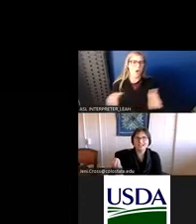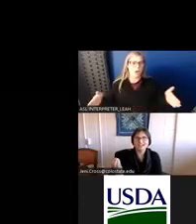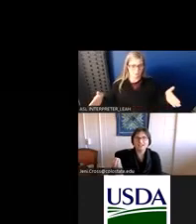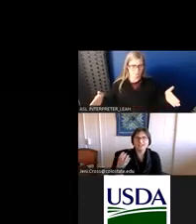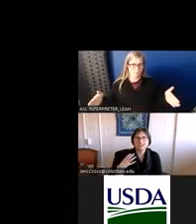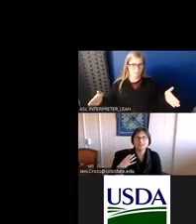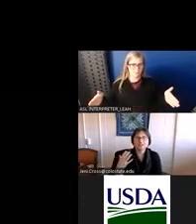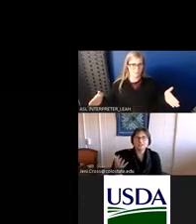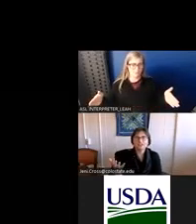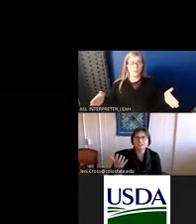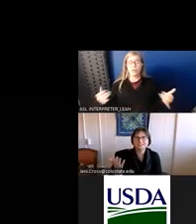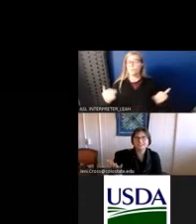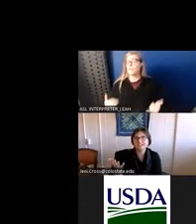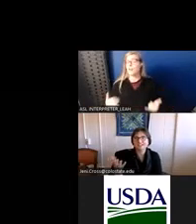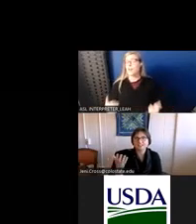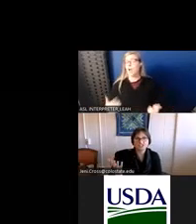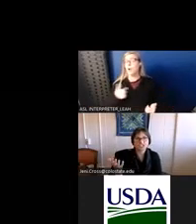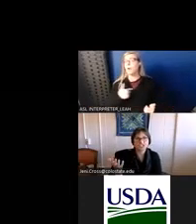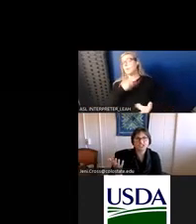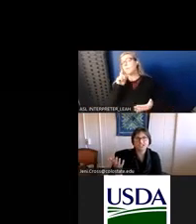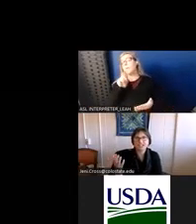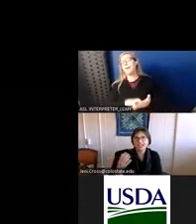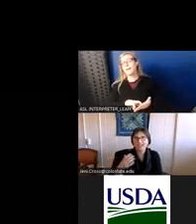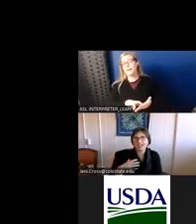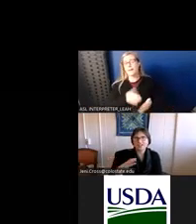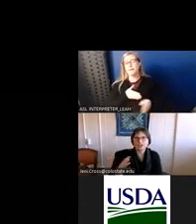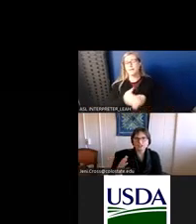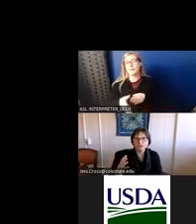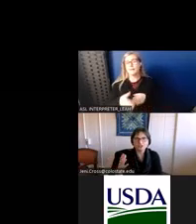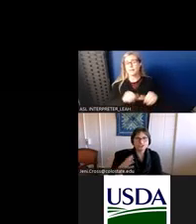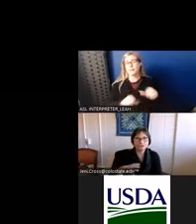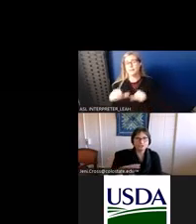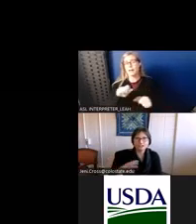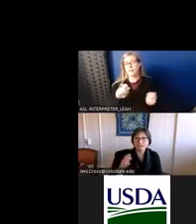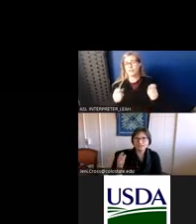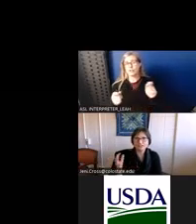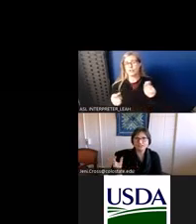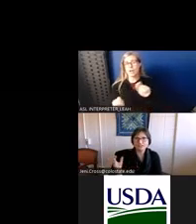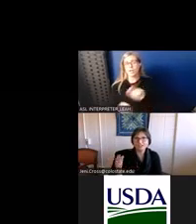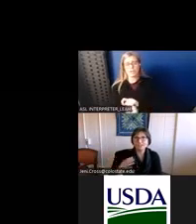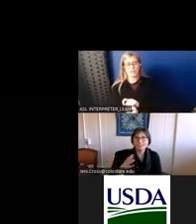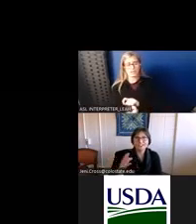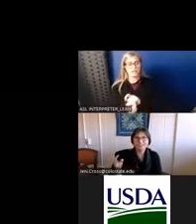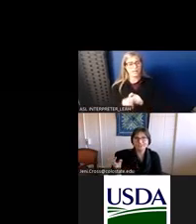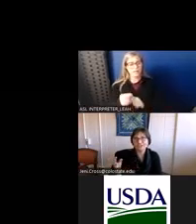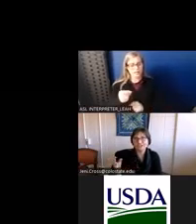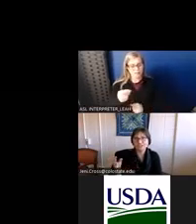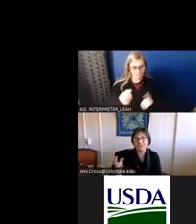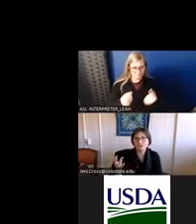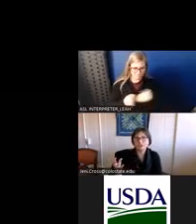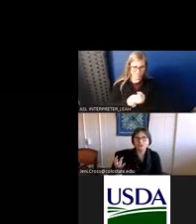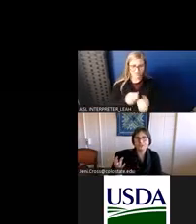that the field of science is changing. And our funders from NSF to NIH to even foundations are really